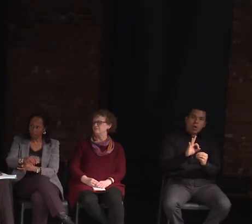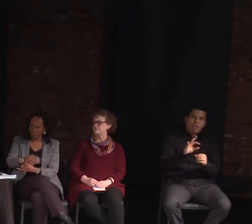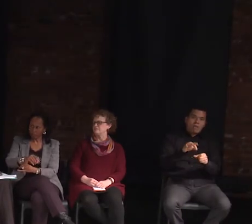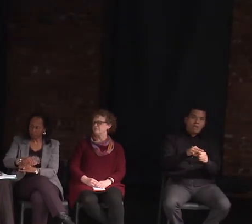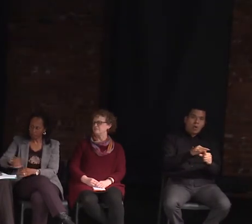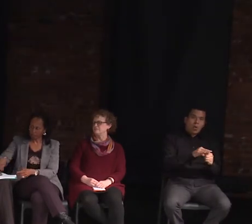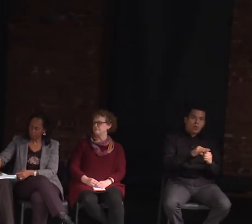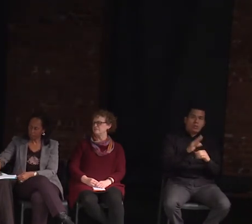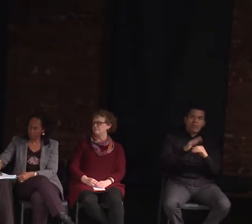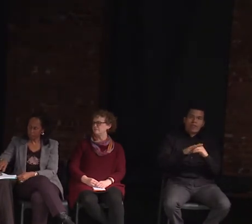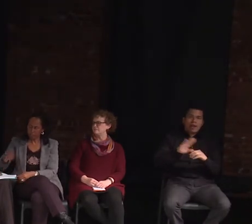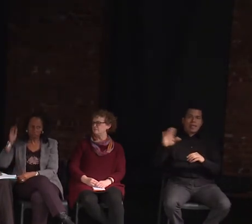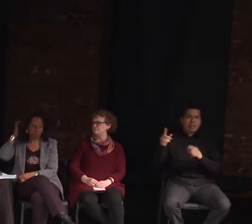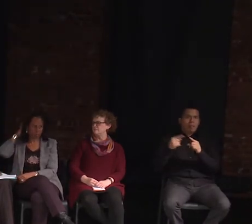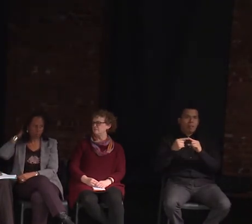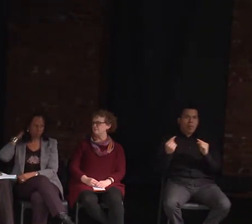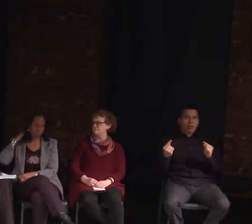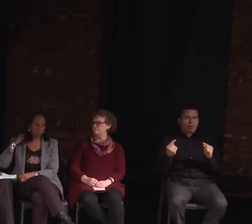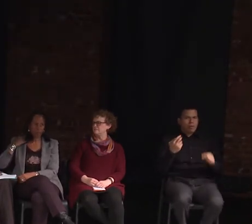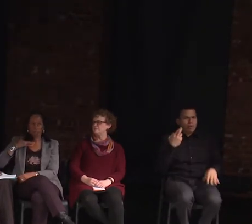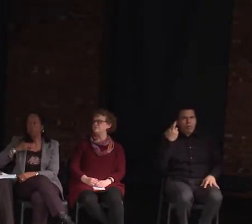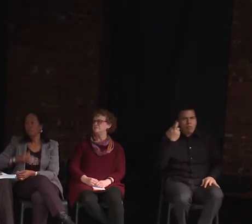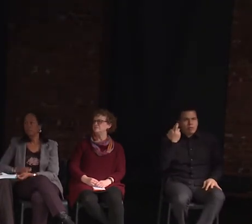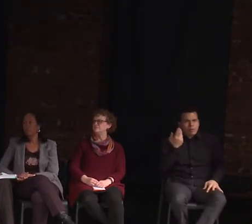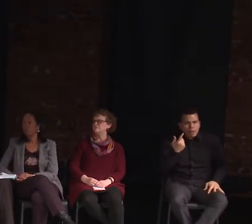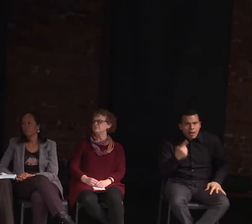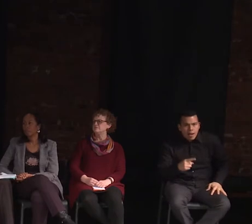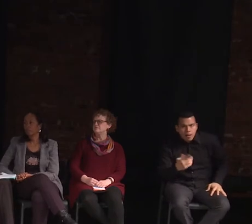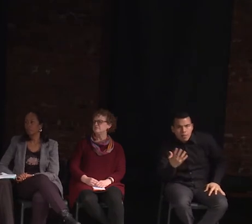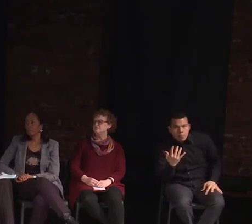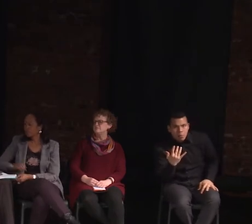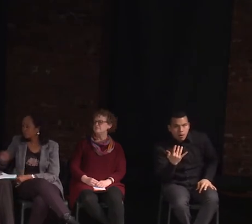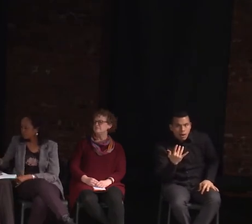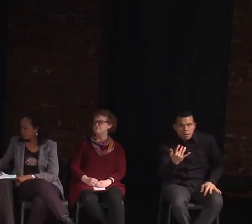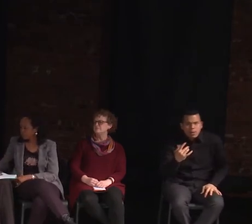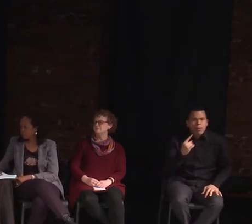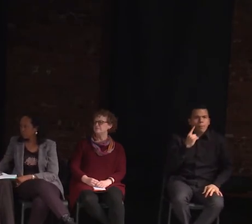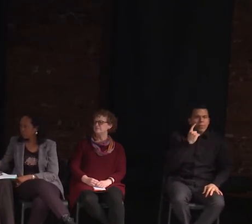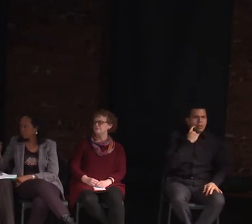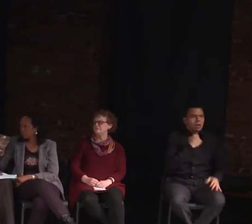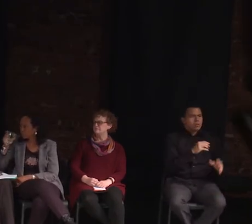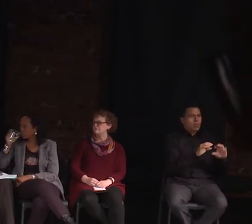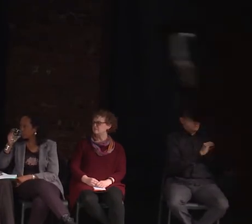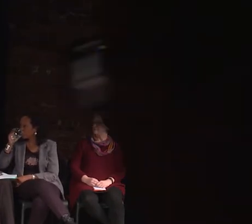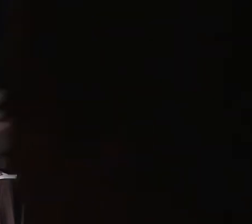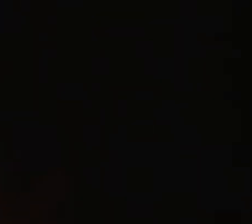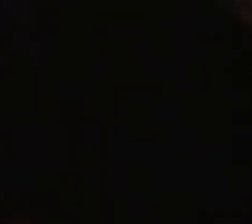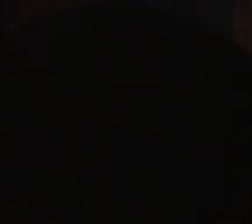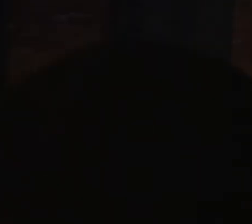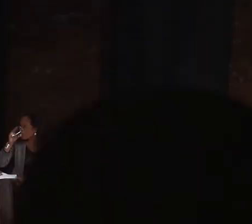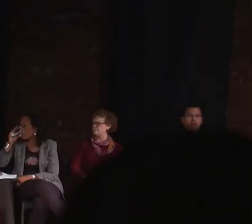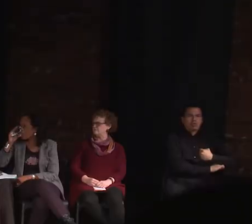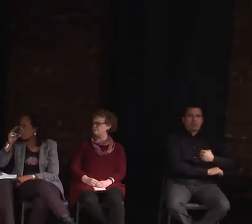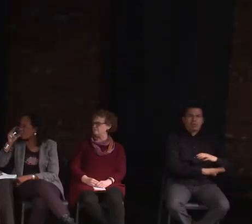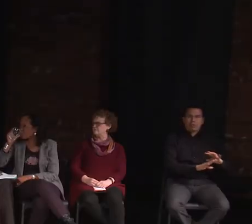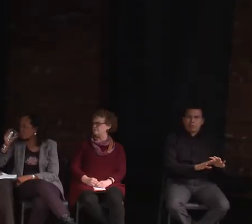The reason we have that is because of structures, so I want to frame this conversation in terms